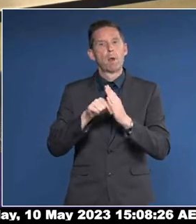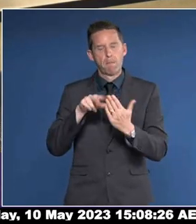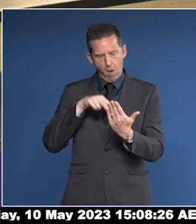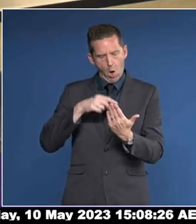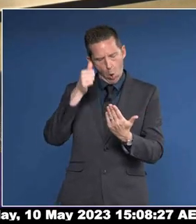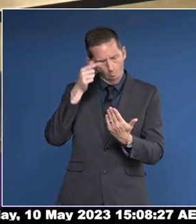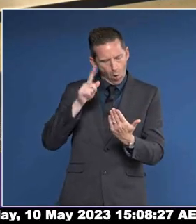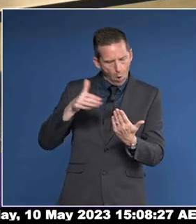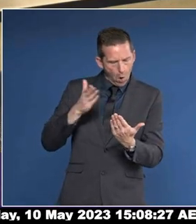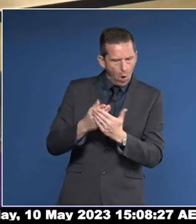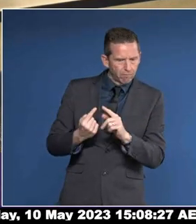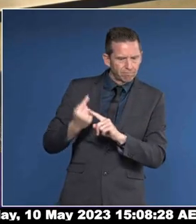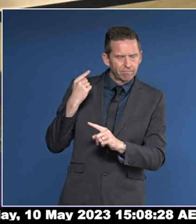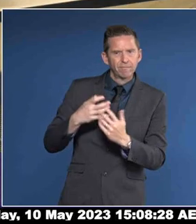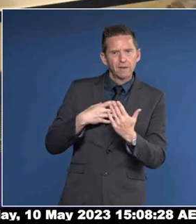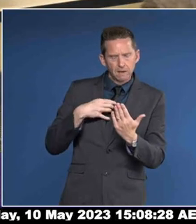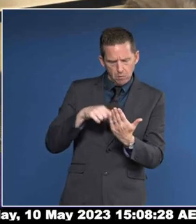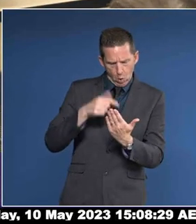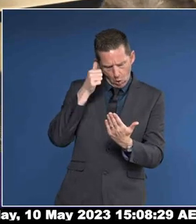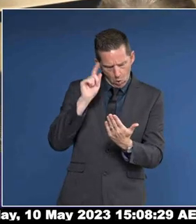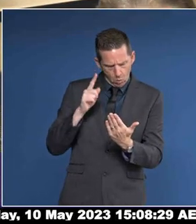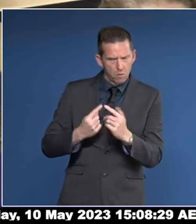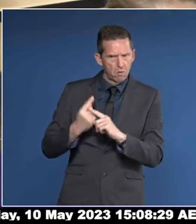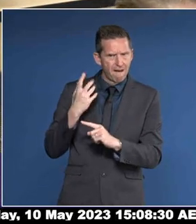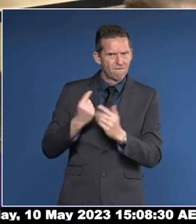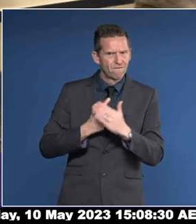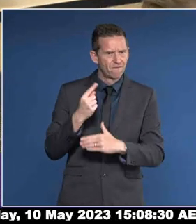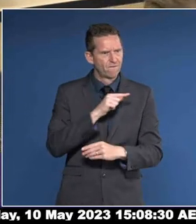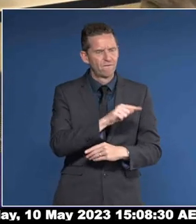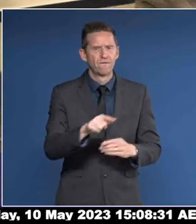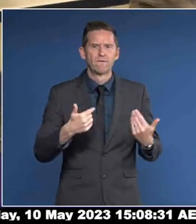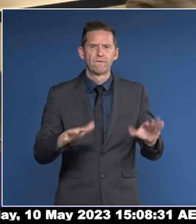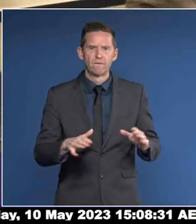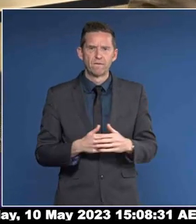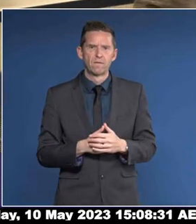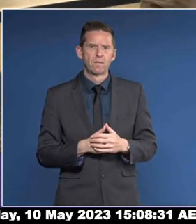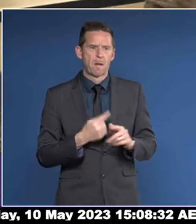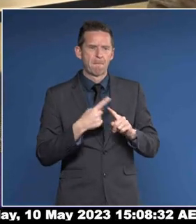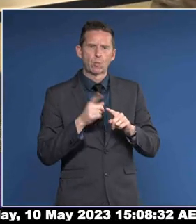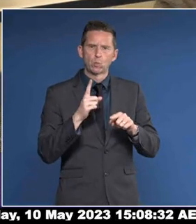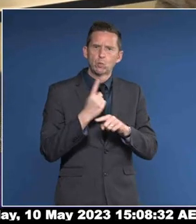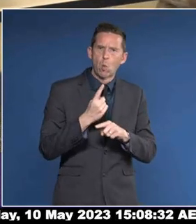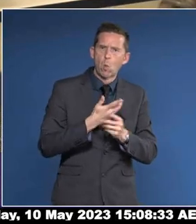as to what past SCAN participants had examined and views expressed. I think that's very reasonable.